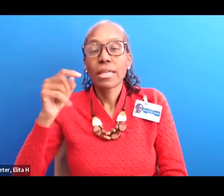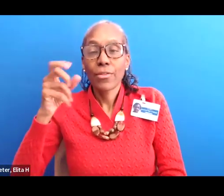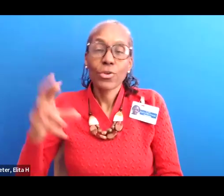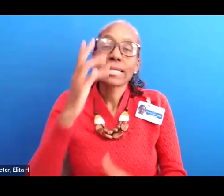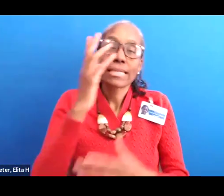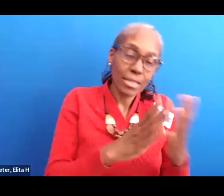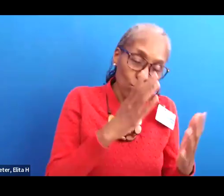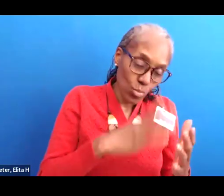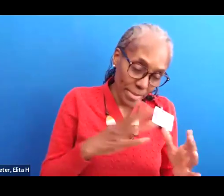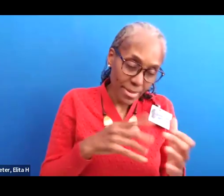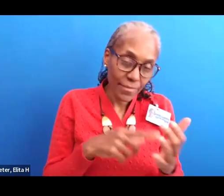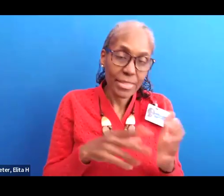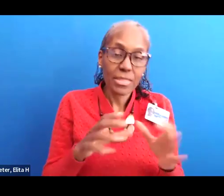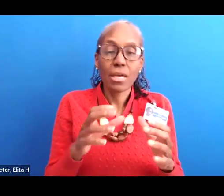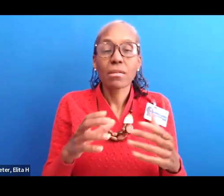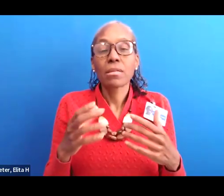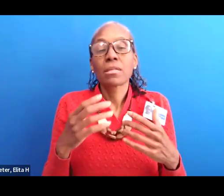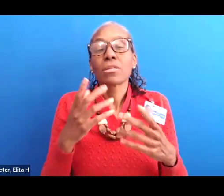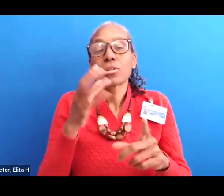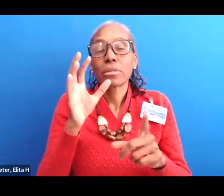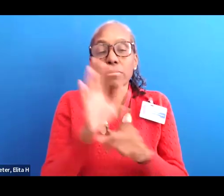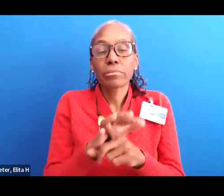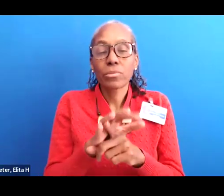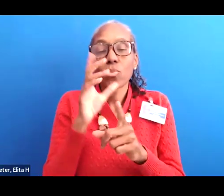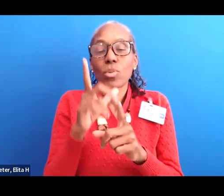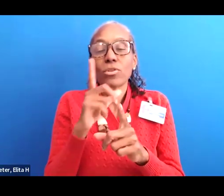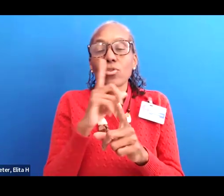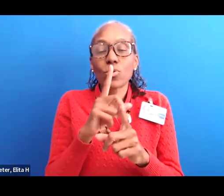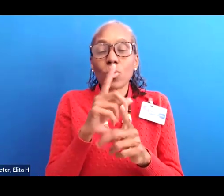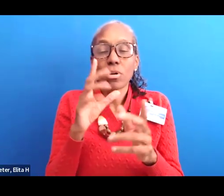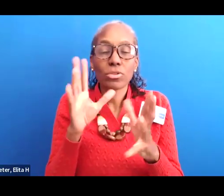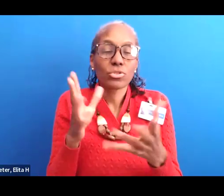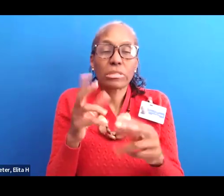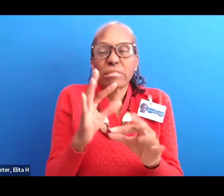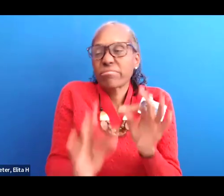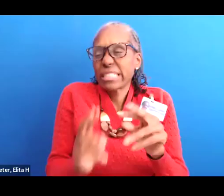challenge to catheterize when you're sitting in the chair. For males, the anatomy is different.